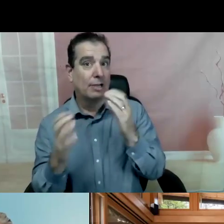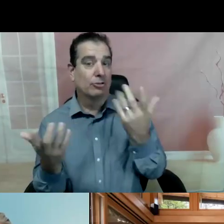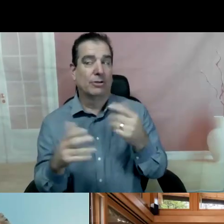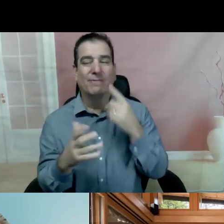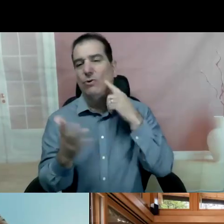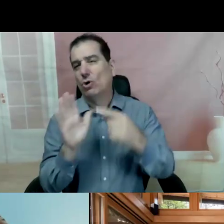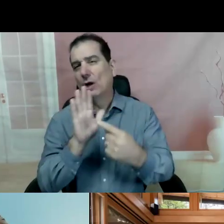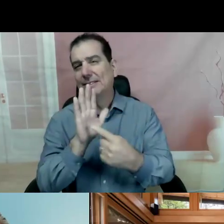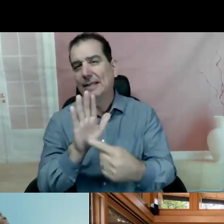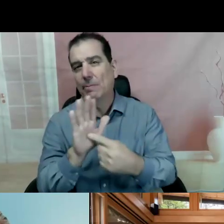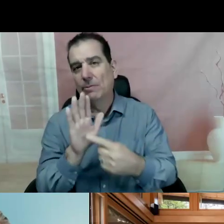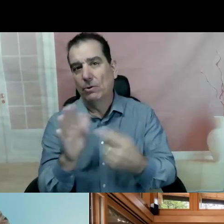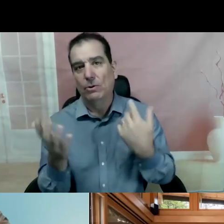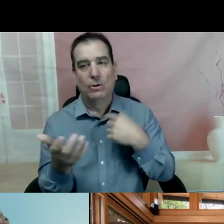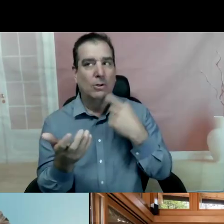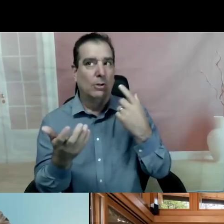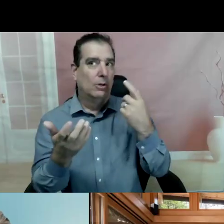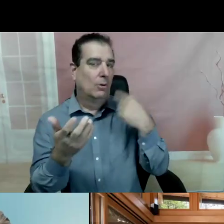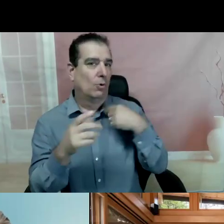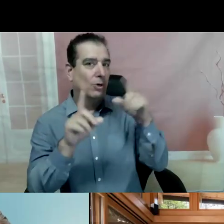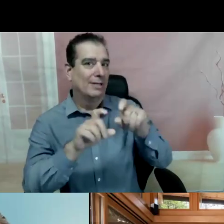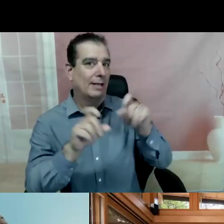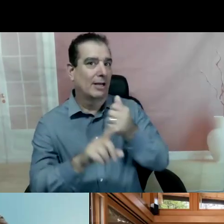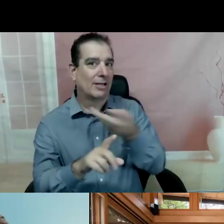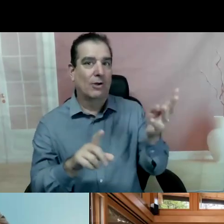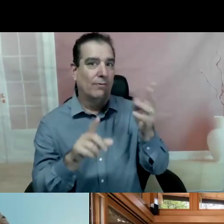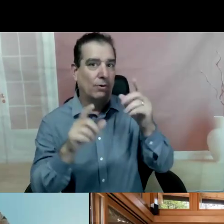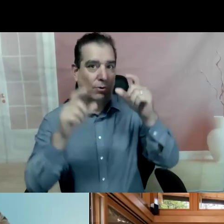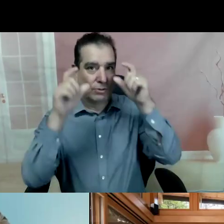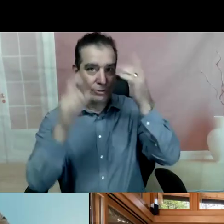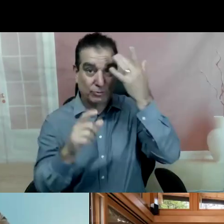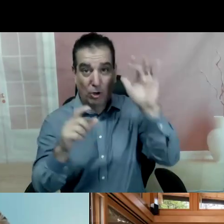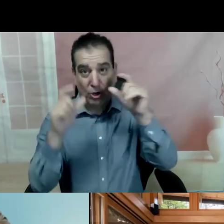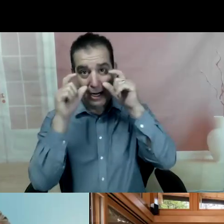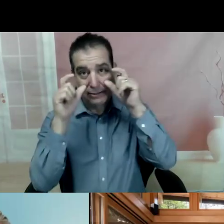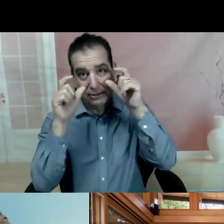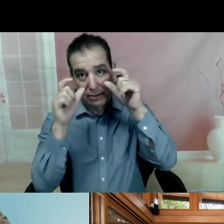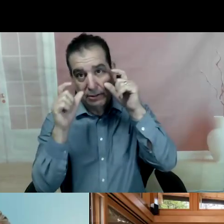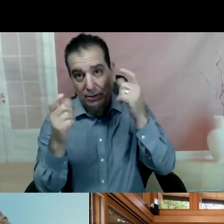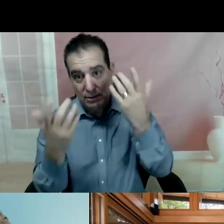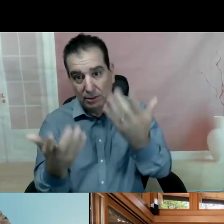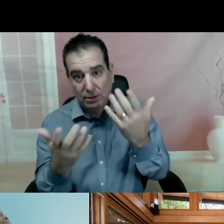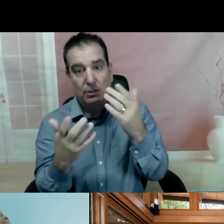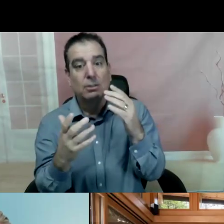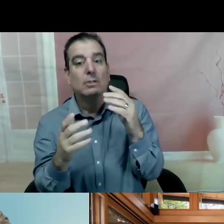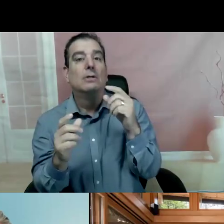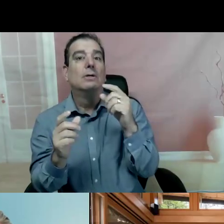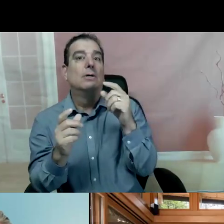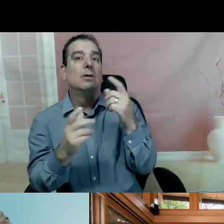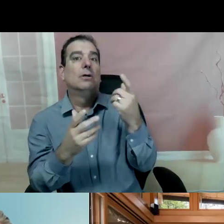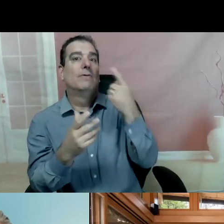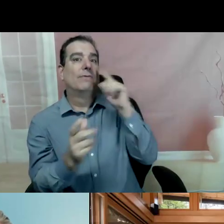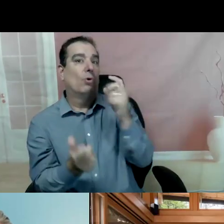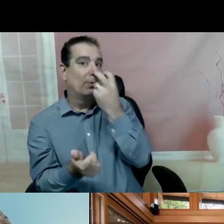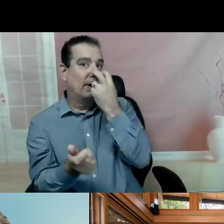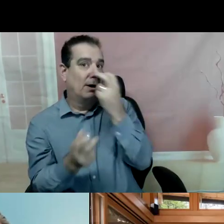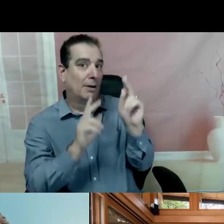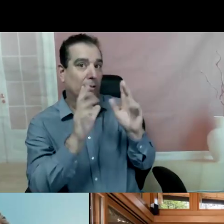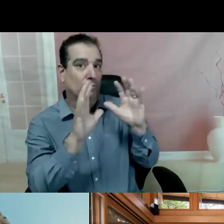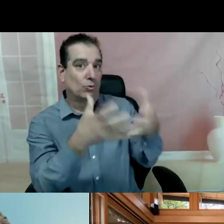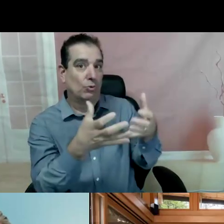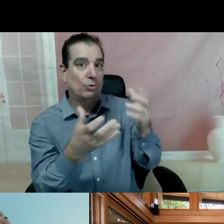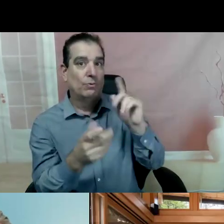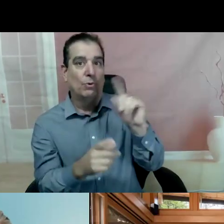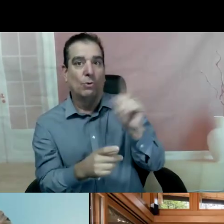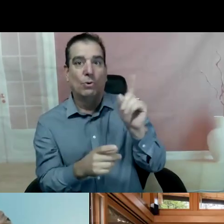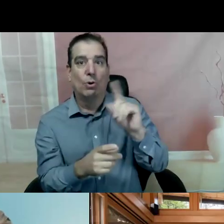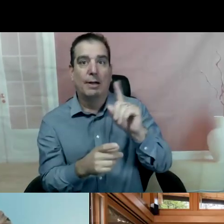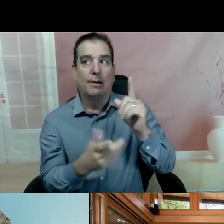needs. independent communication. As an example, we tested several small classes for the blind